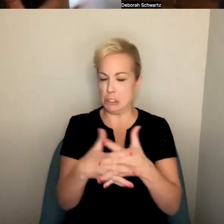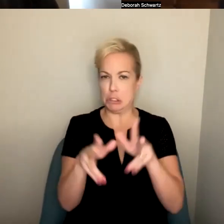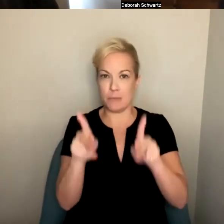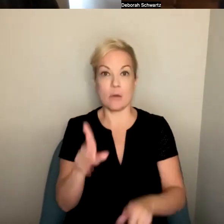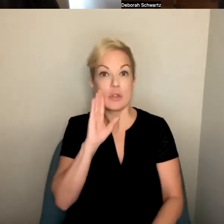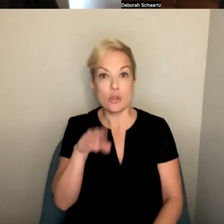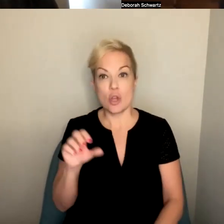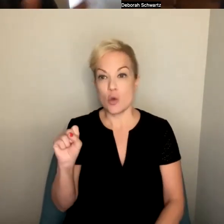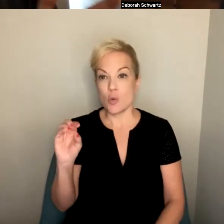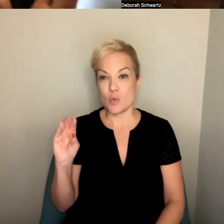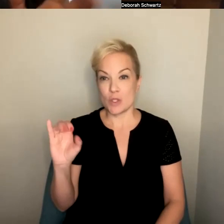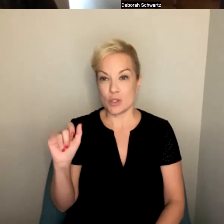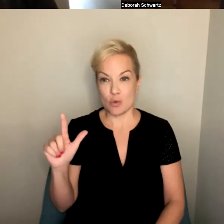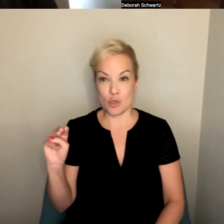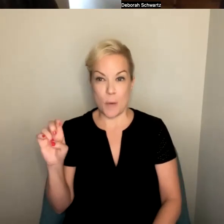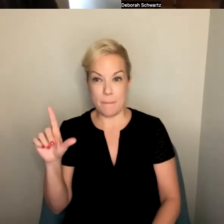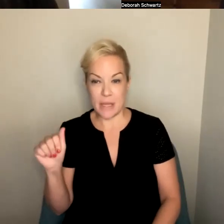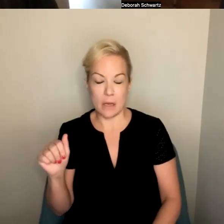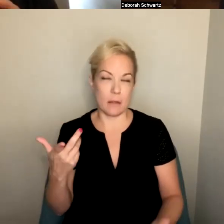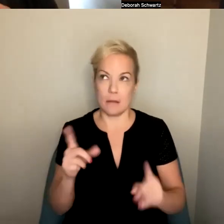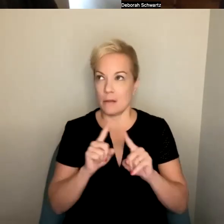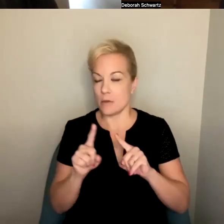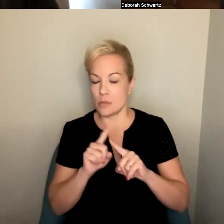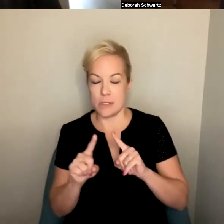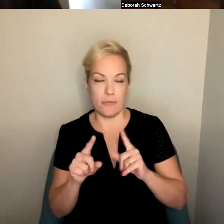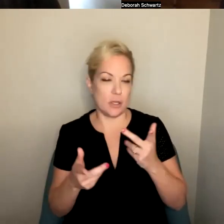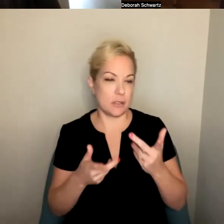all sorts of things in tugs and plays, there's, you know, and we have to really think about that